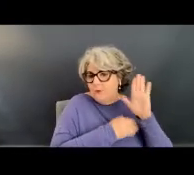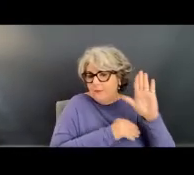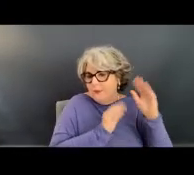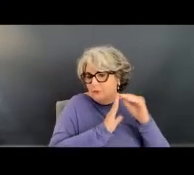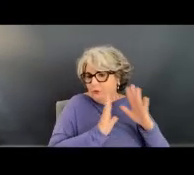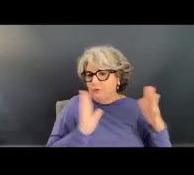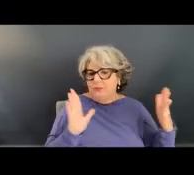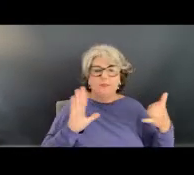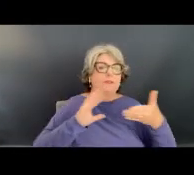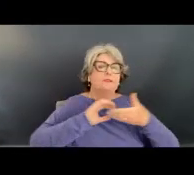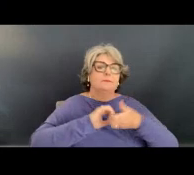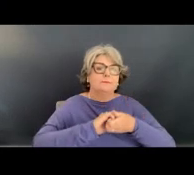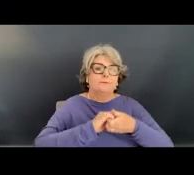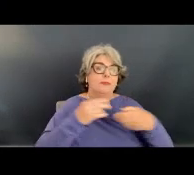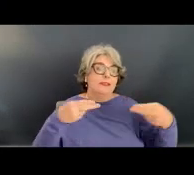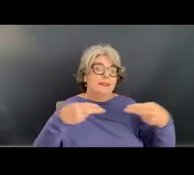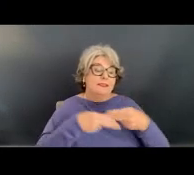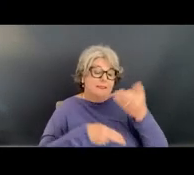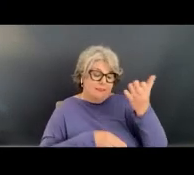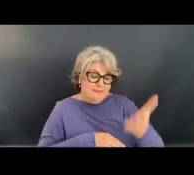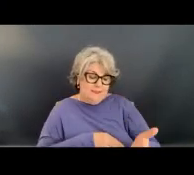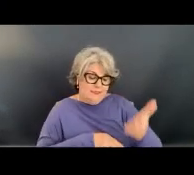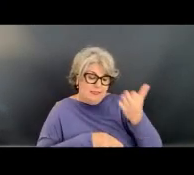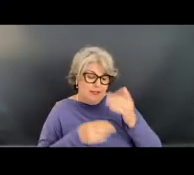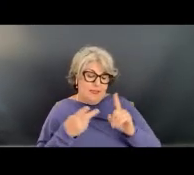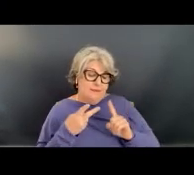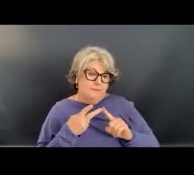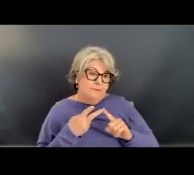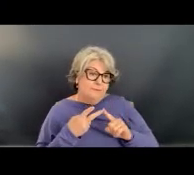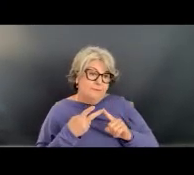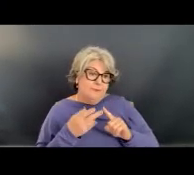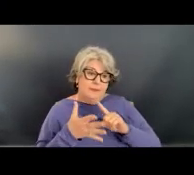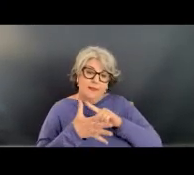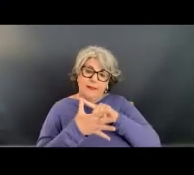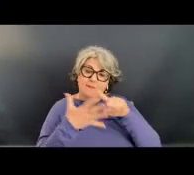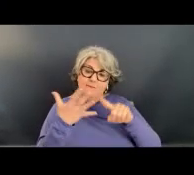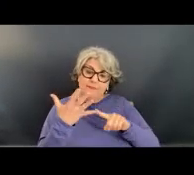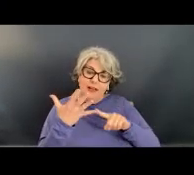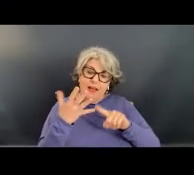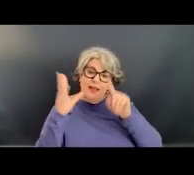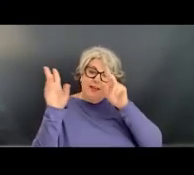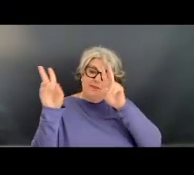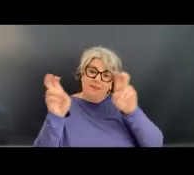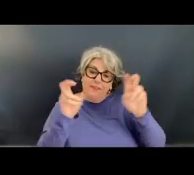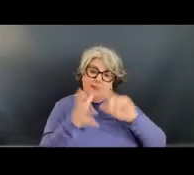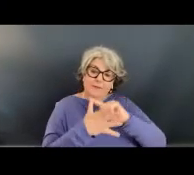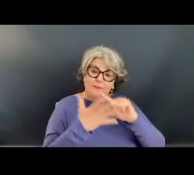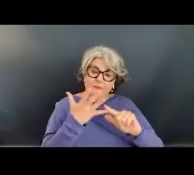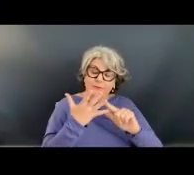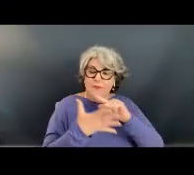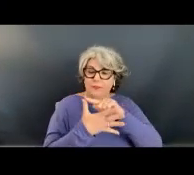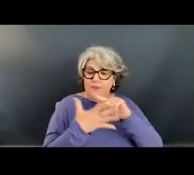So on the slide that you'll see here, these are the five different themes that we have for the five day institute.